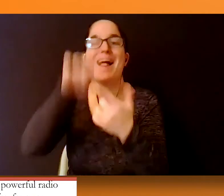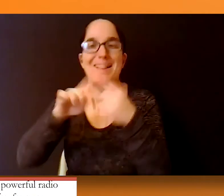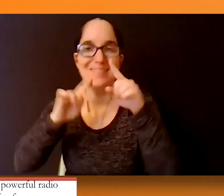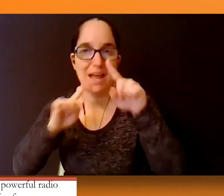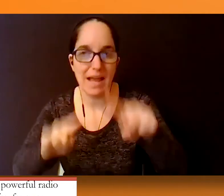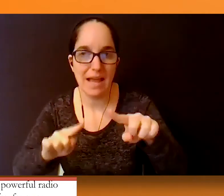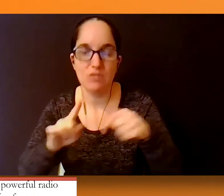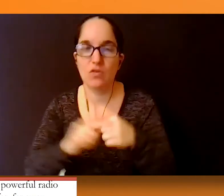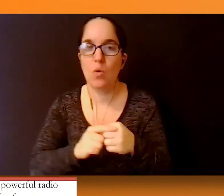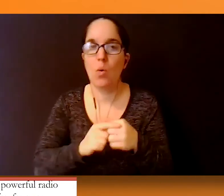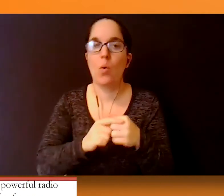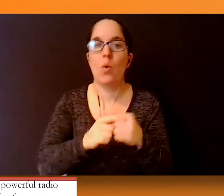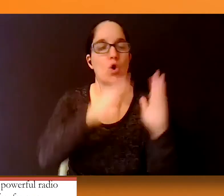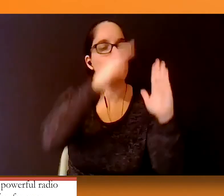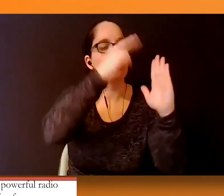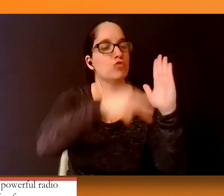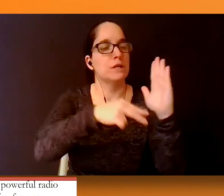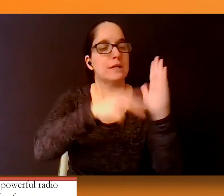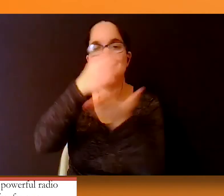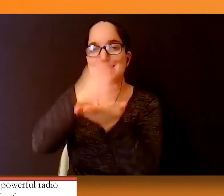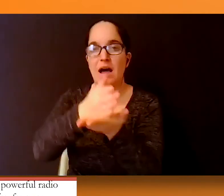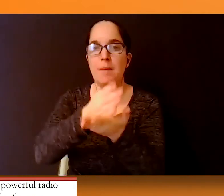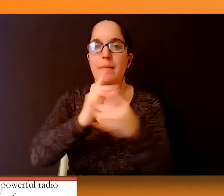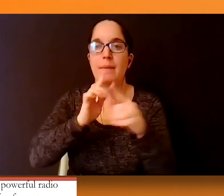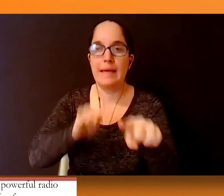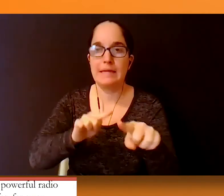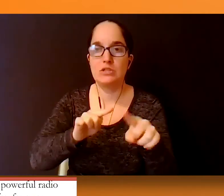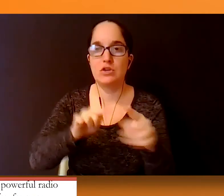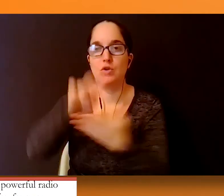This is a different way to get at some vocabulary practice.